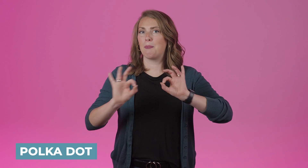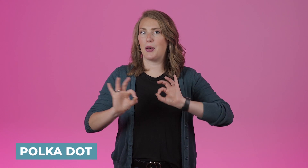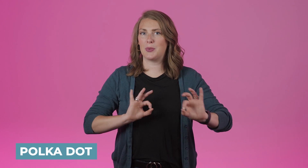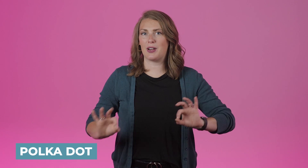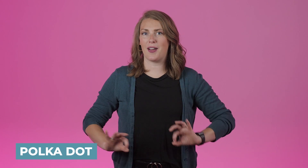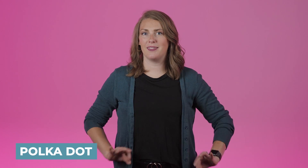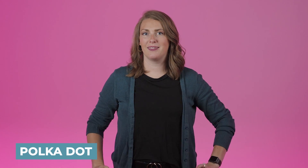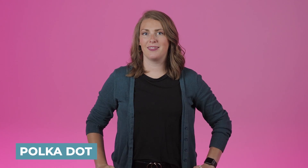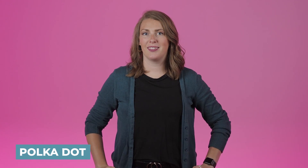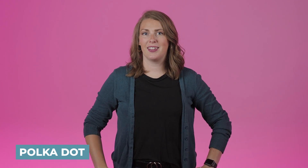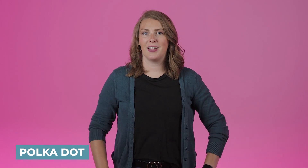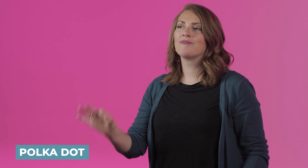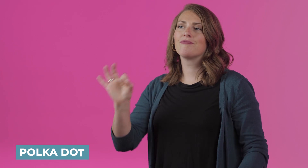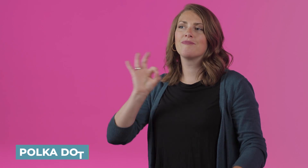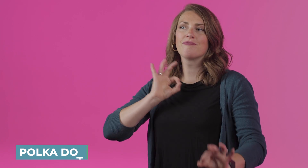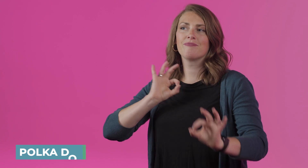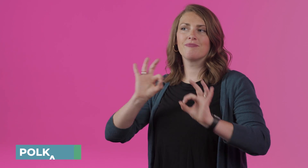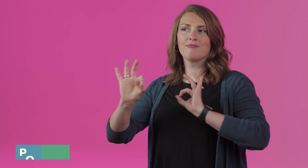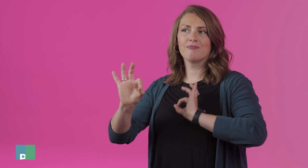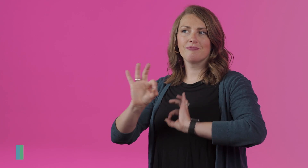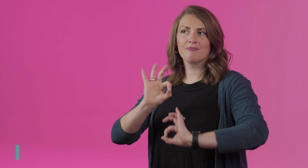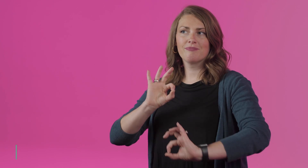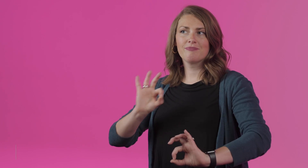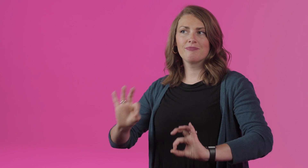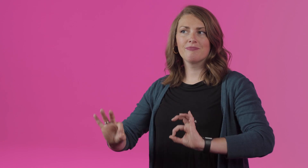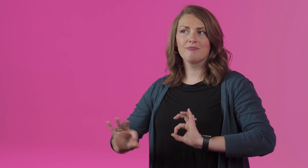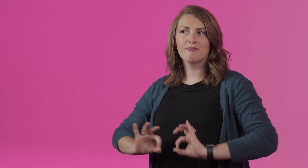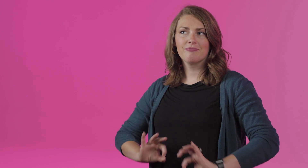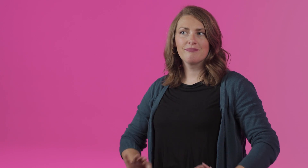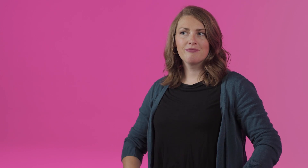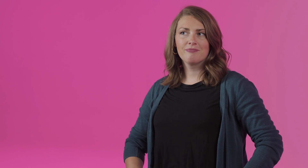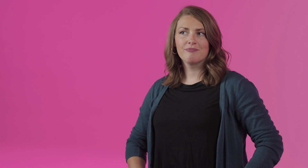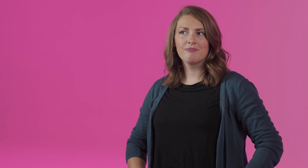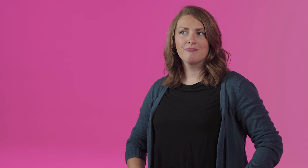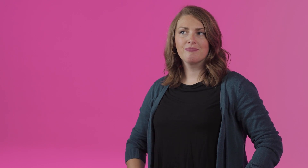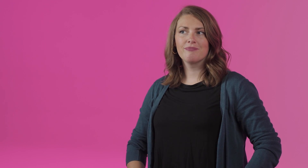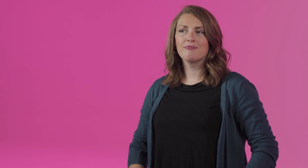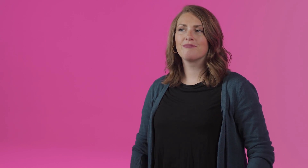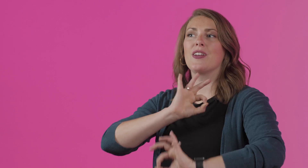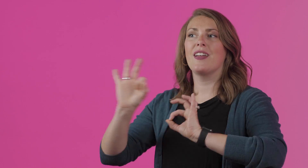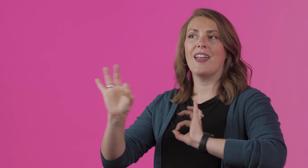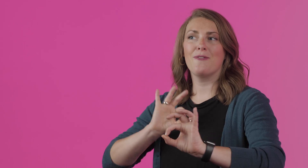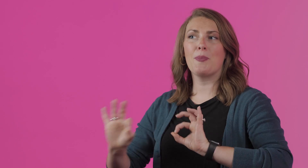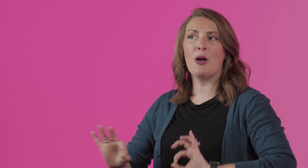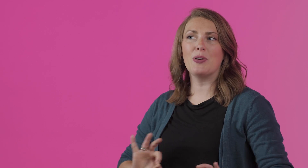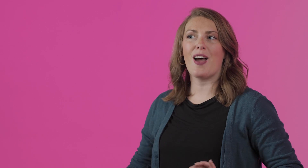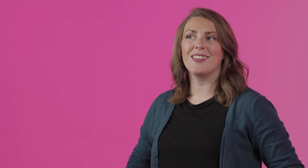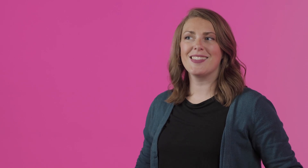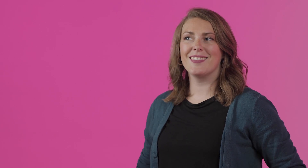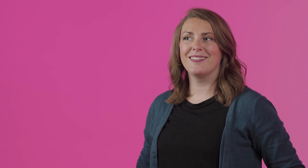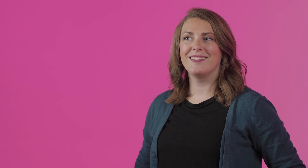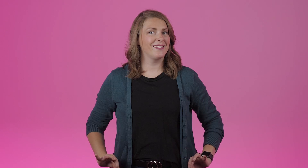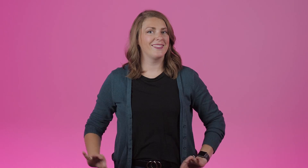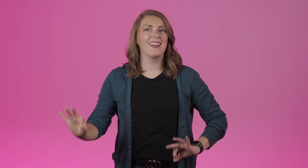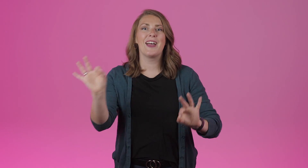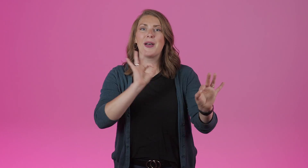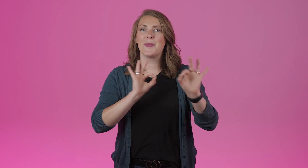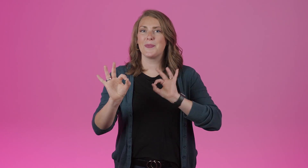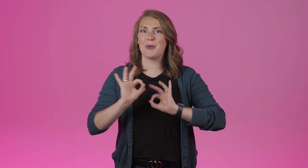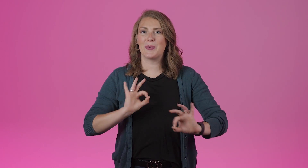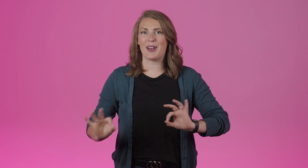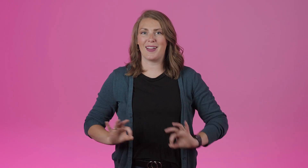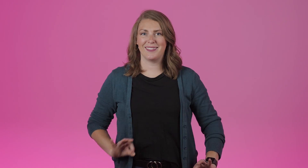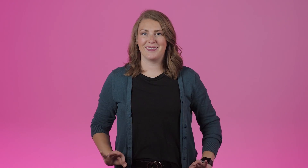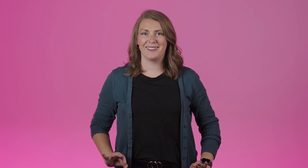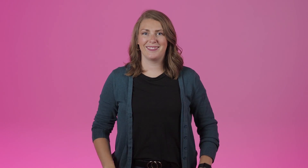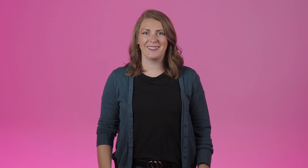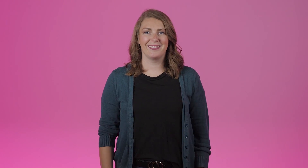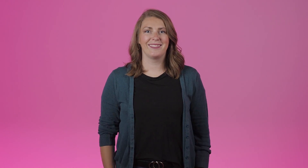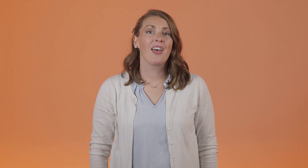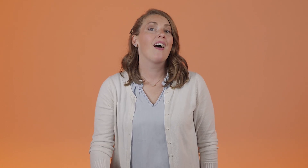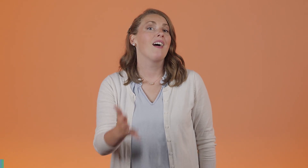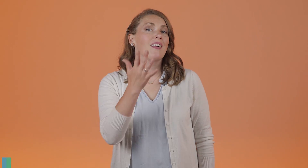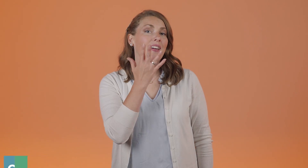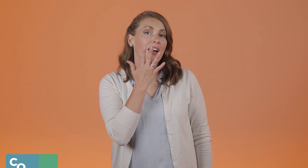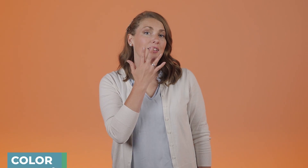polka dot,' you have 'F' hands making the shape of little circles for polka dots 'polka dot.' 'Color